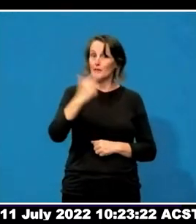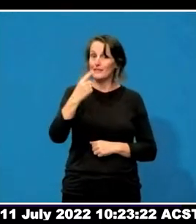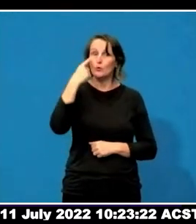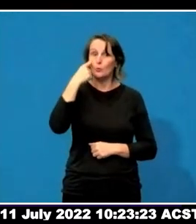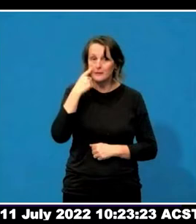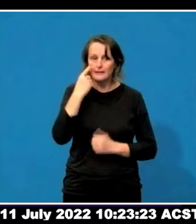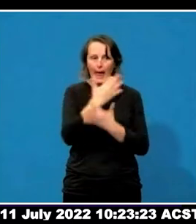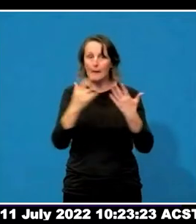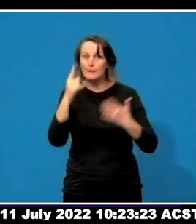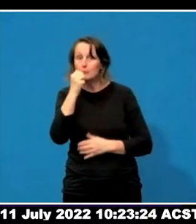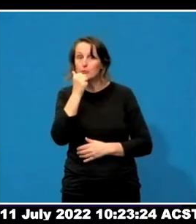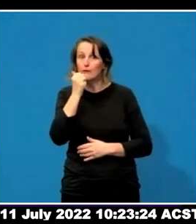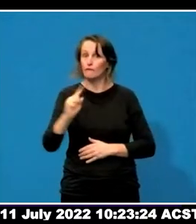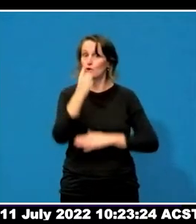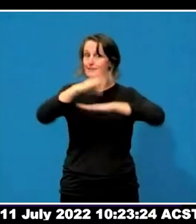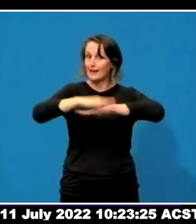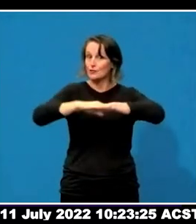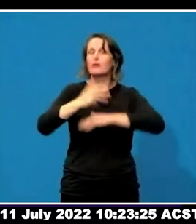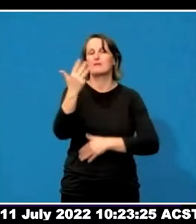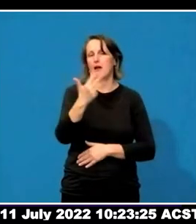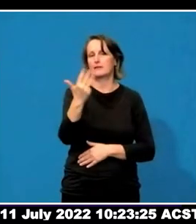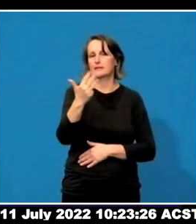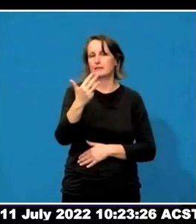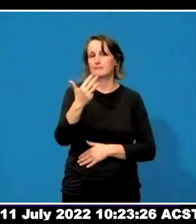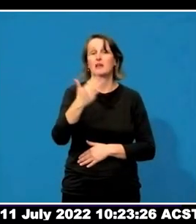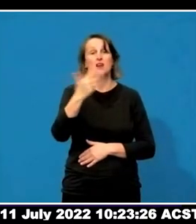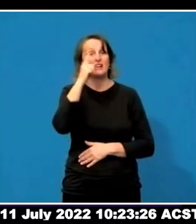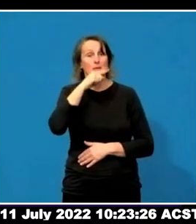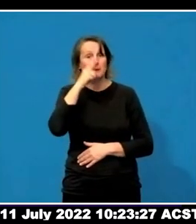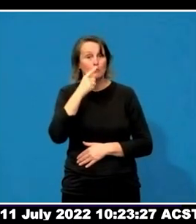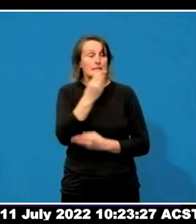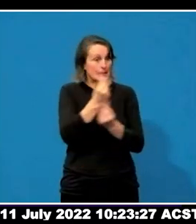They include First Nations people with disability who are participants in the NDIS,